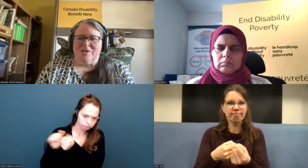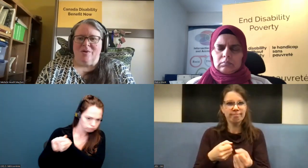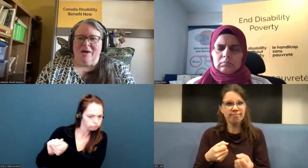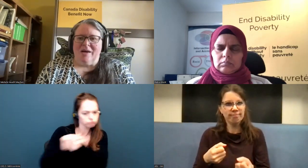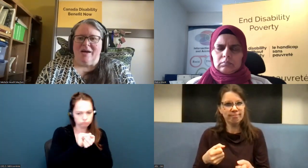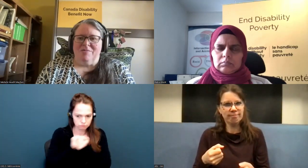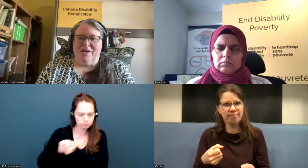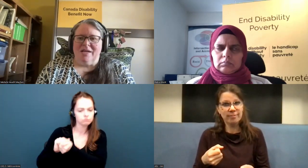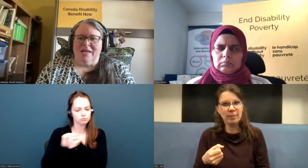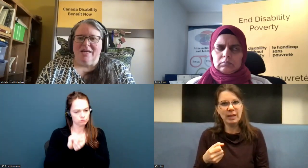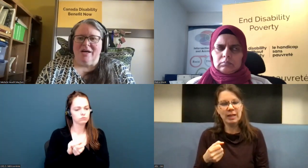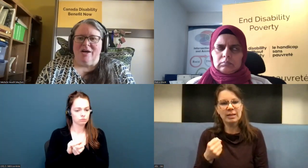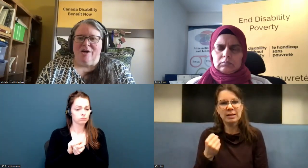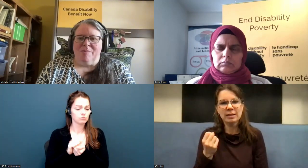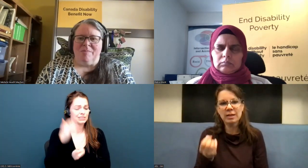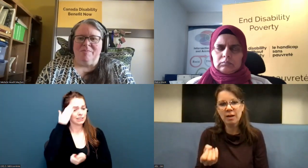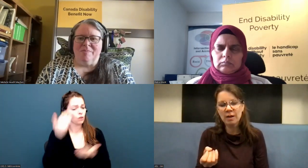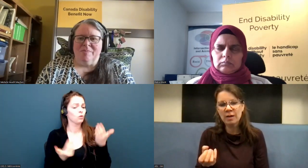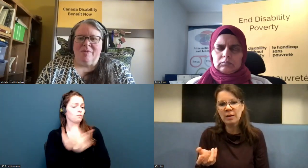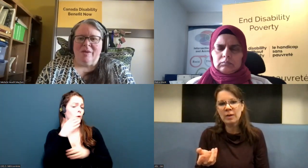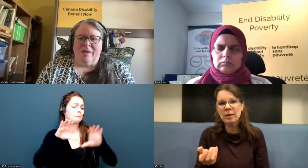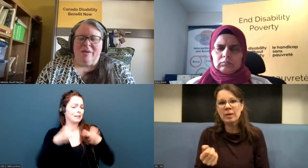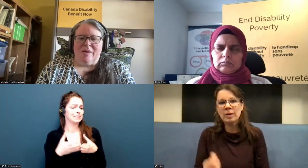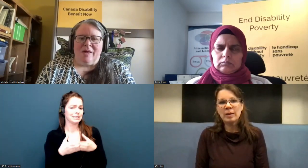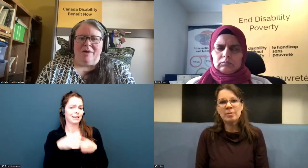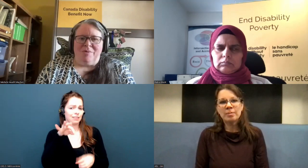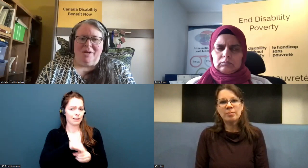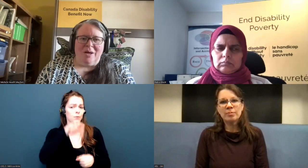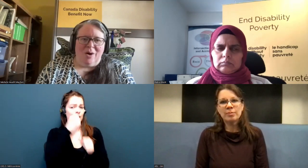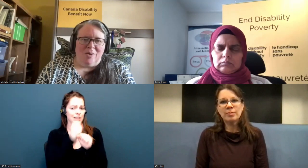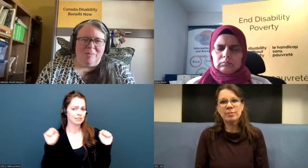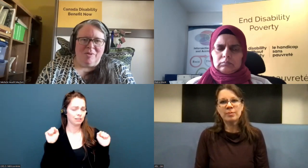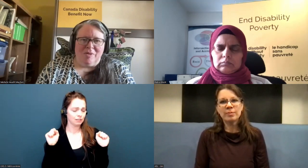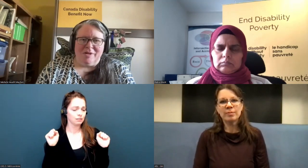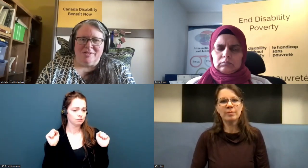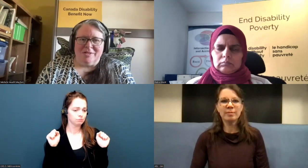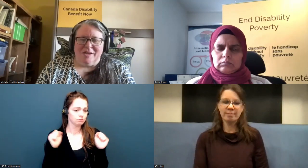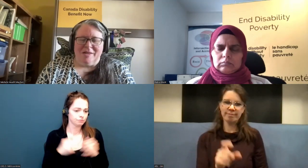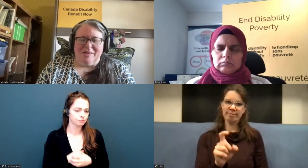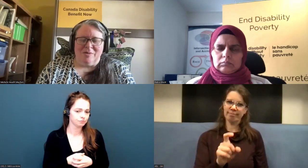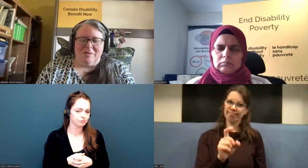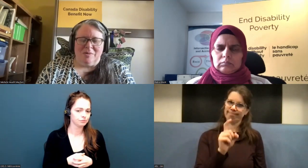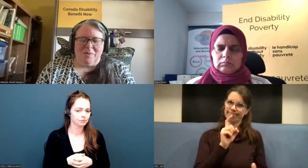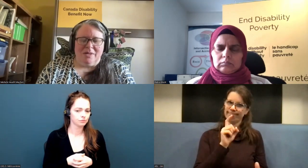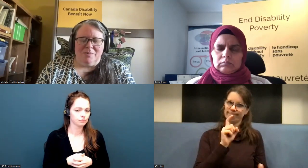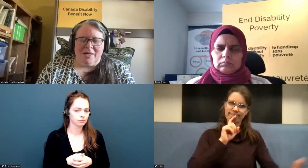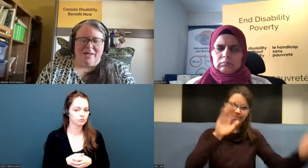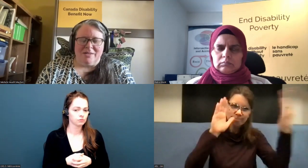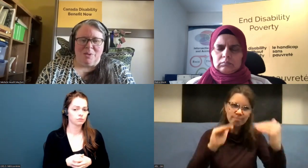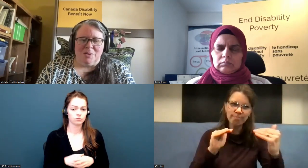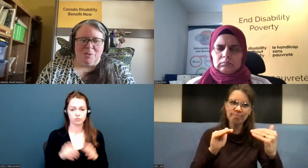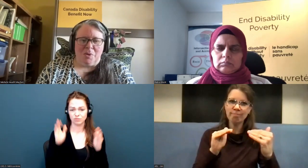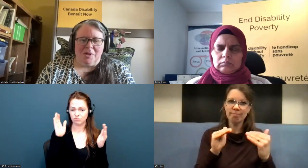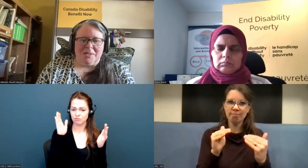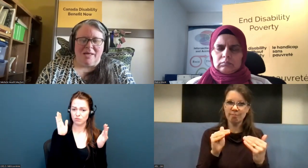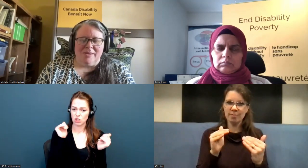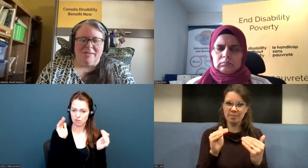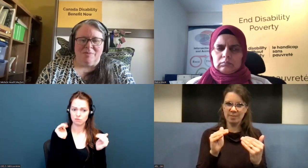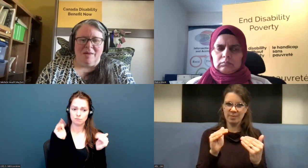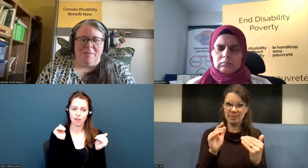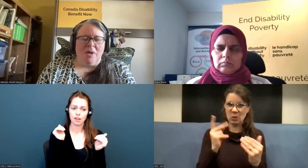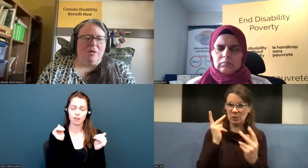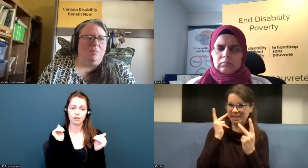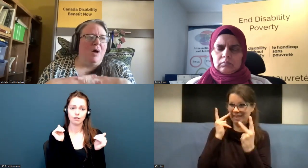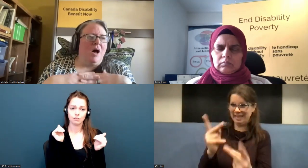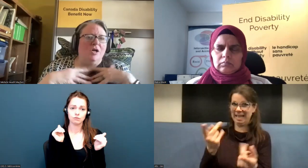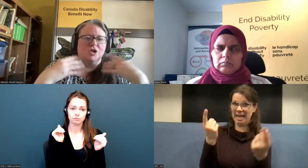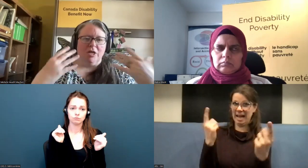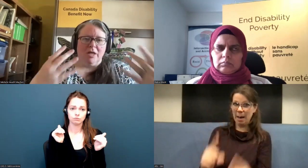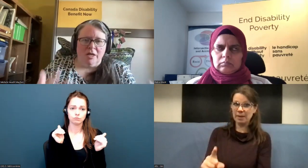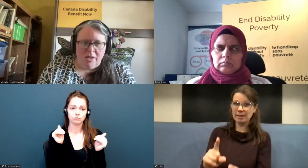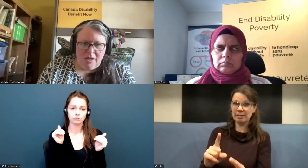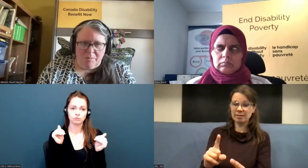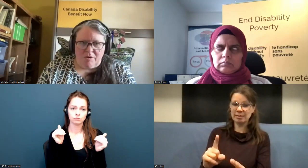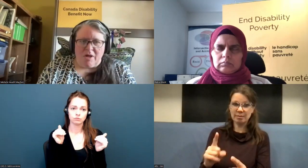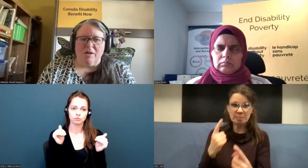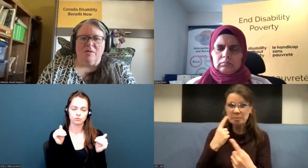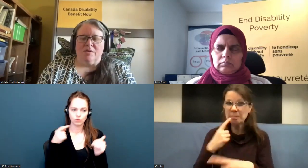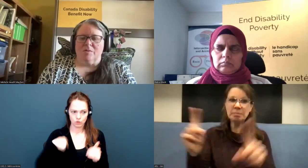SO I REALLY HOPE THAT WE GET TO ROYAL ASSENT AND THEN WE CAN PARTIALLY BREATHE UNTIL WE